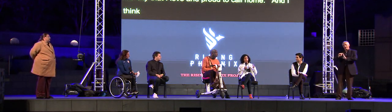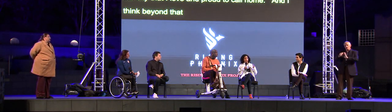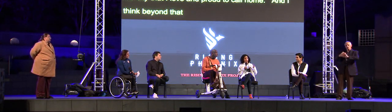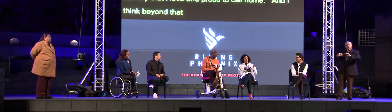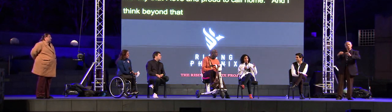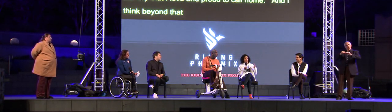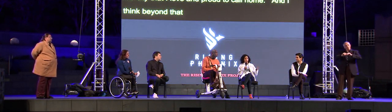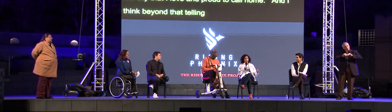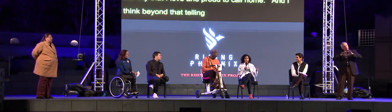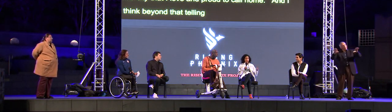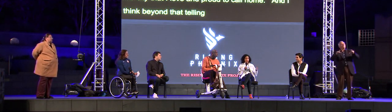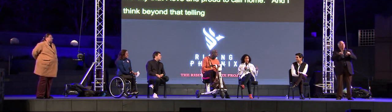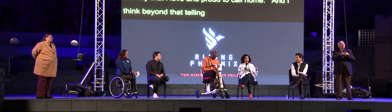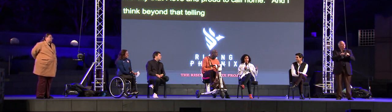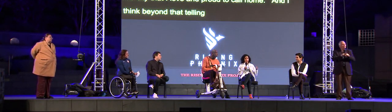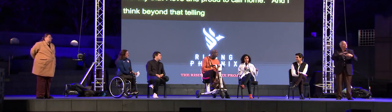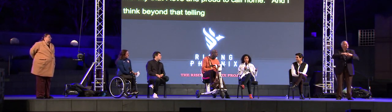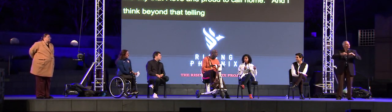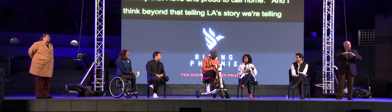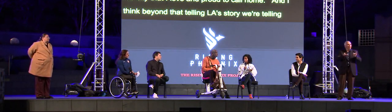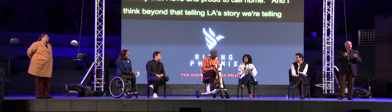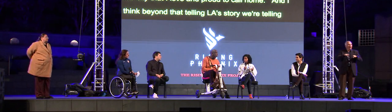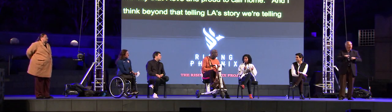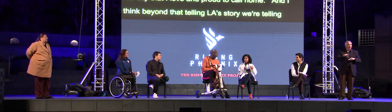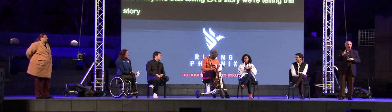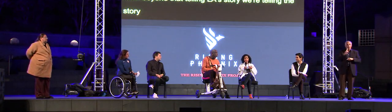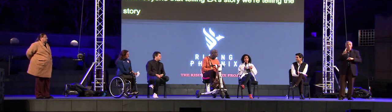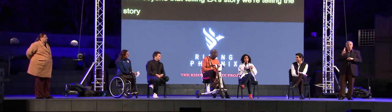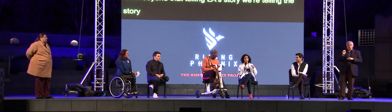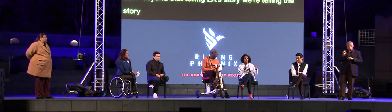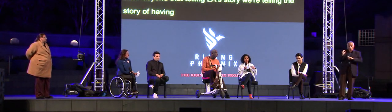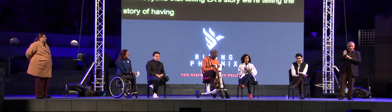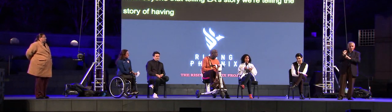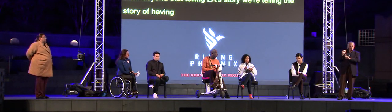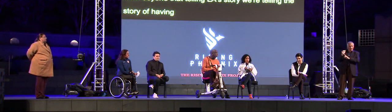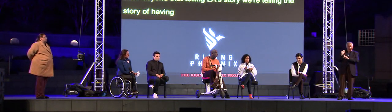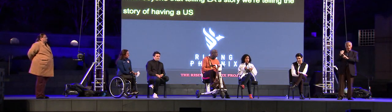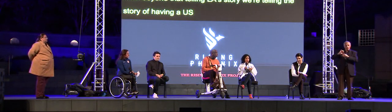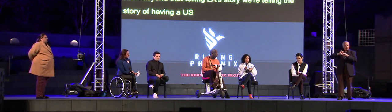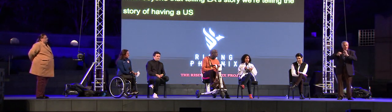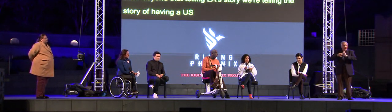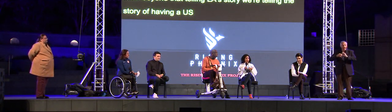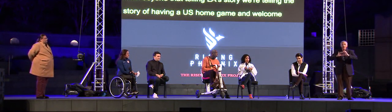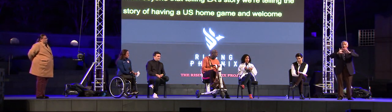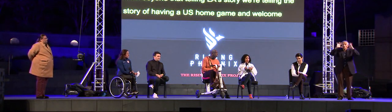we are telling the story of having a US home games, and we are welcoming the world to Los Angeles.